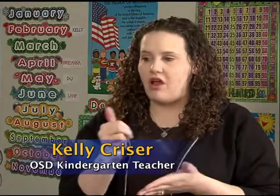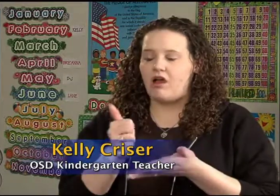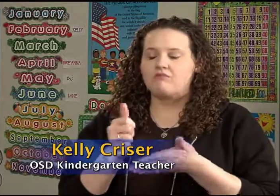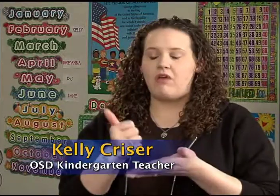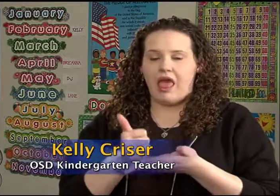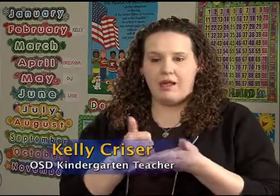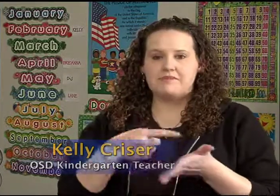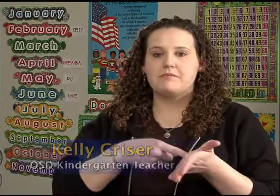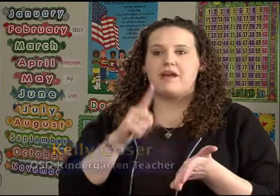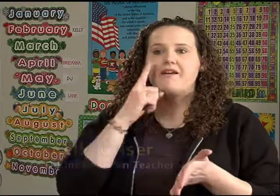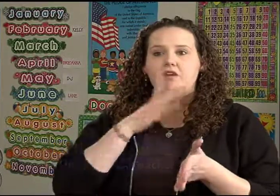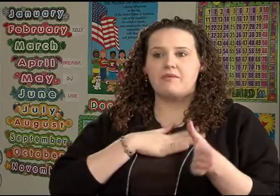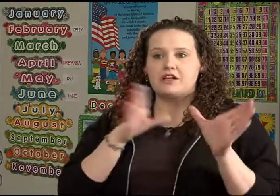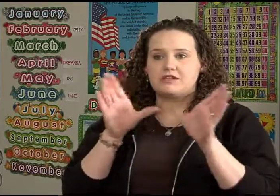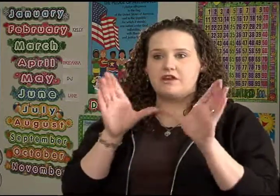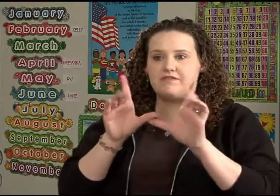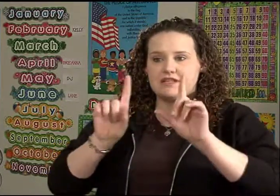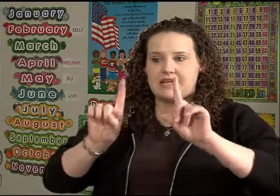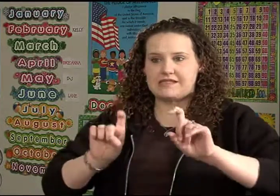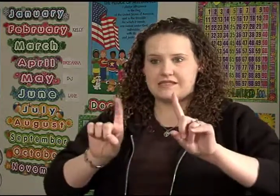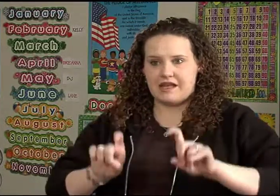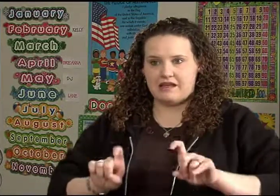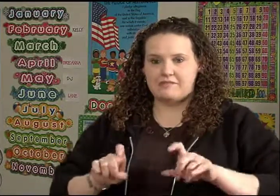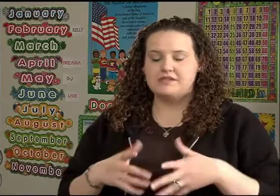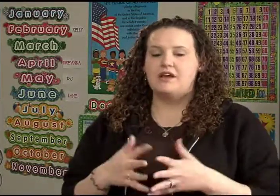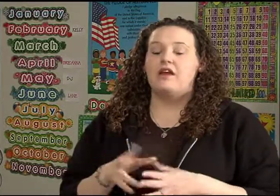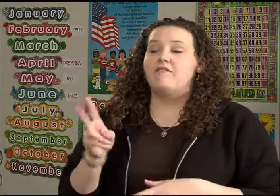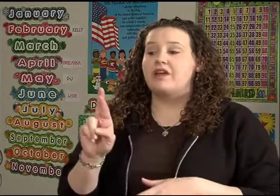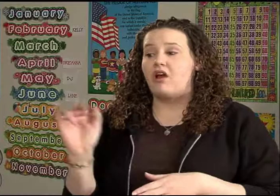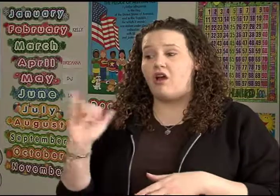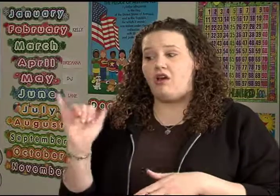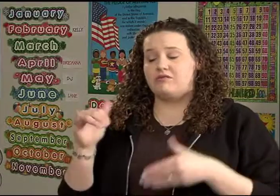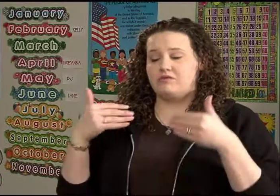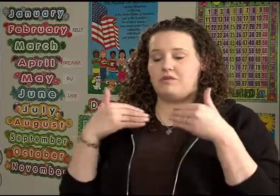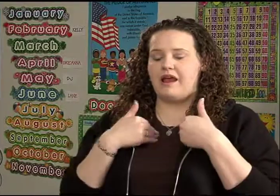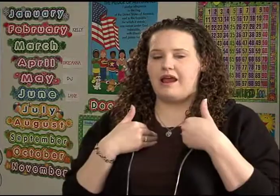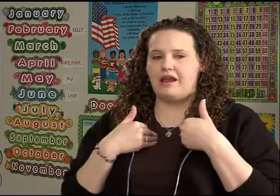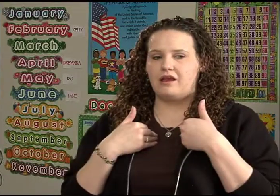VR helped pay for my certification tests.